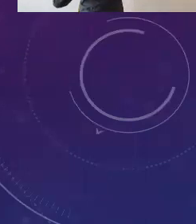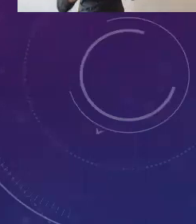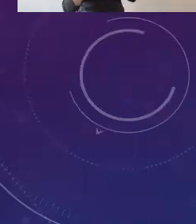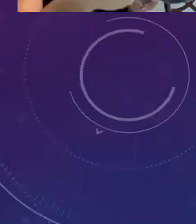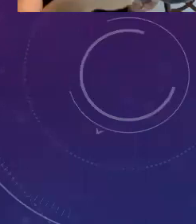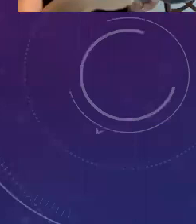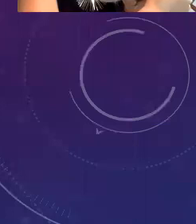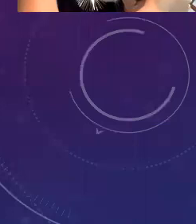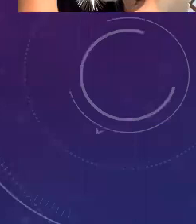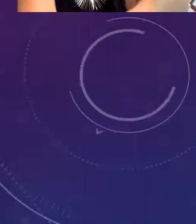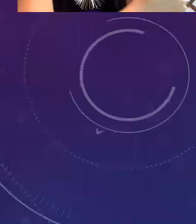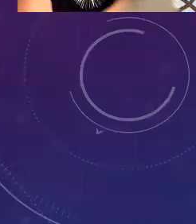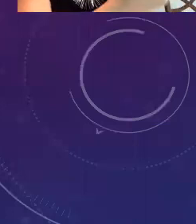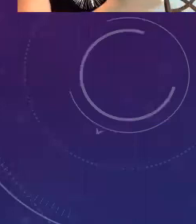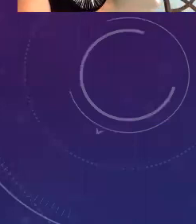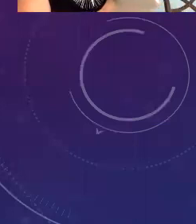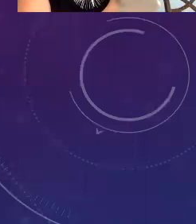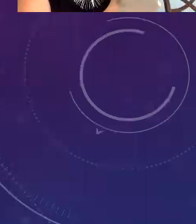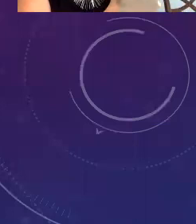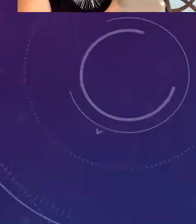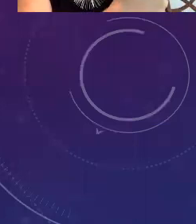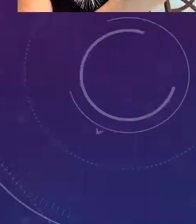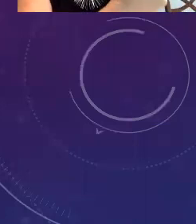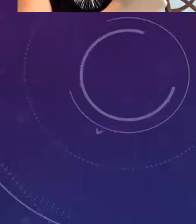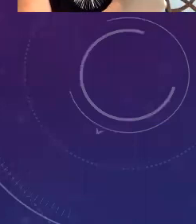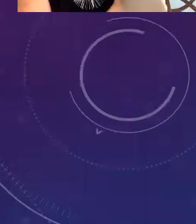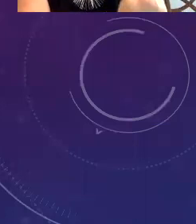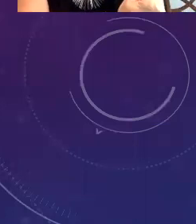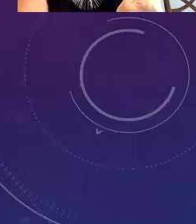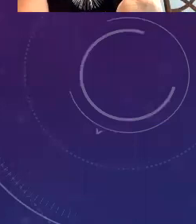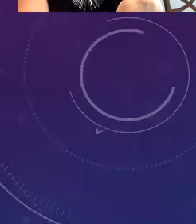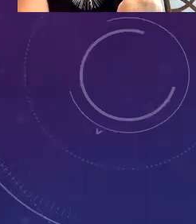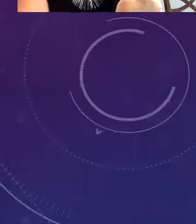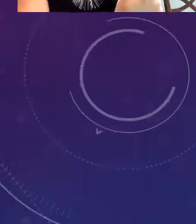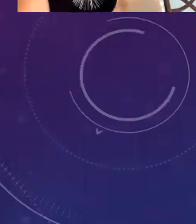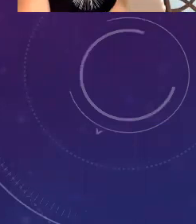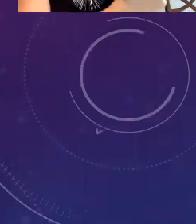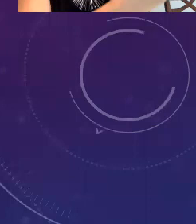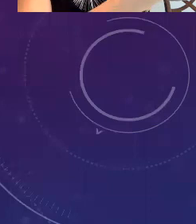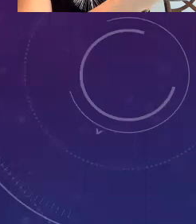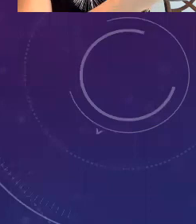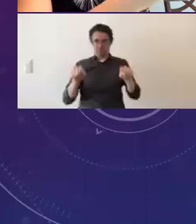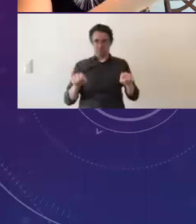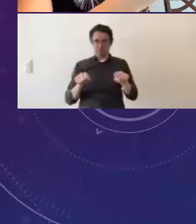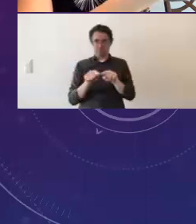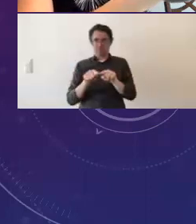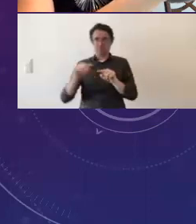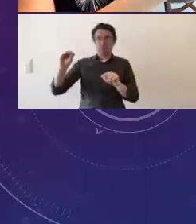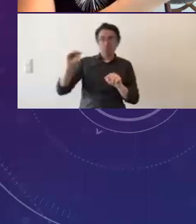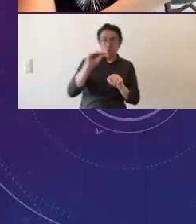from that side now I draw a line going straight up that means that somebody has